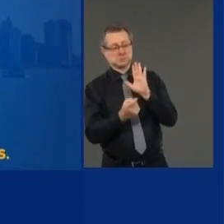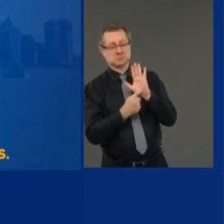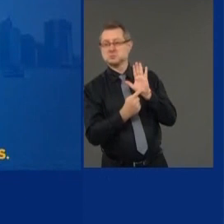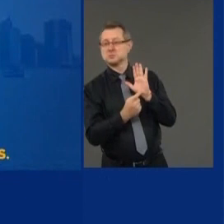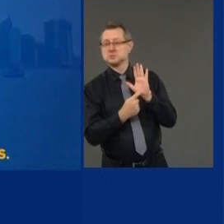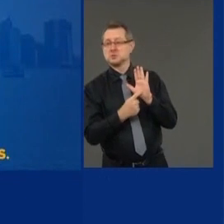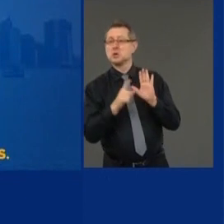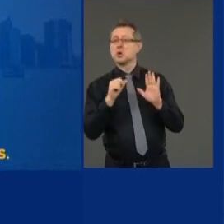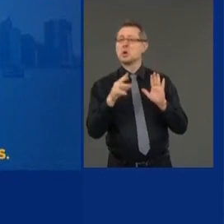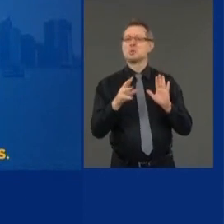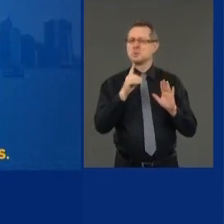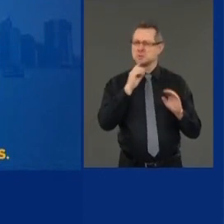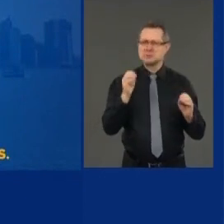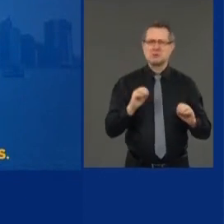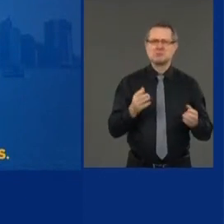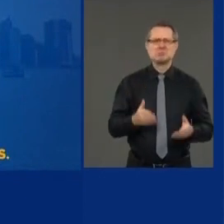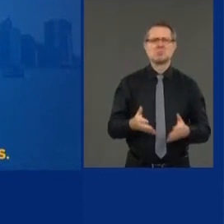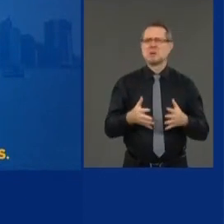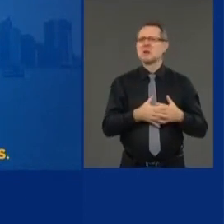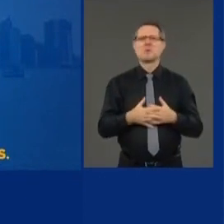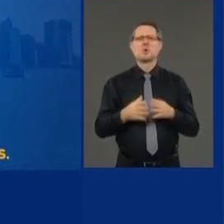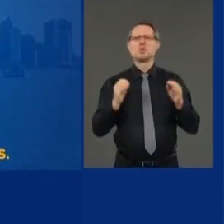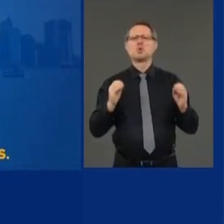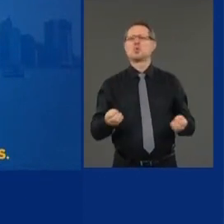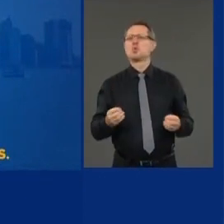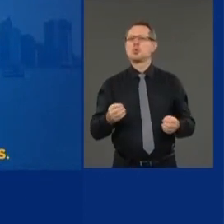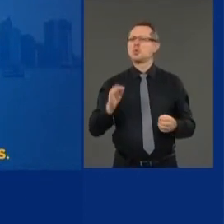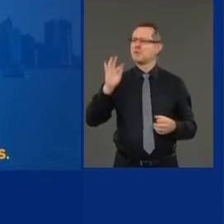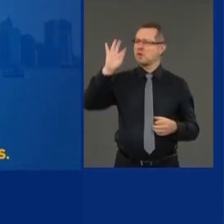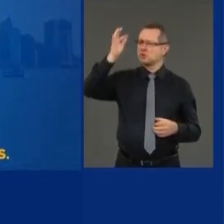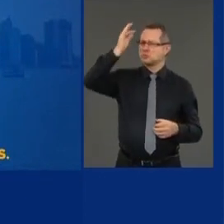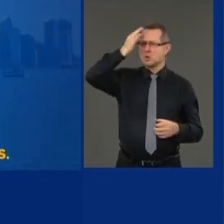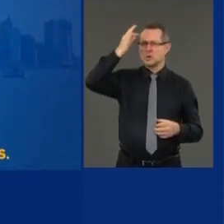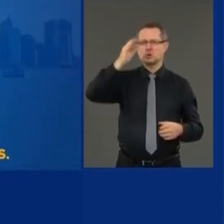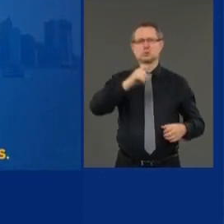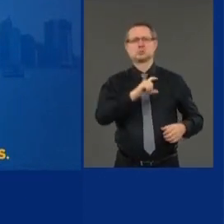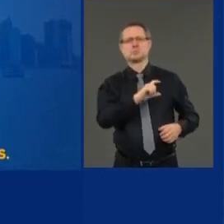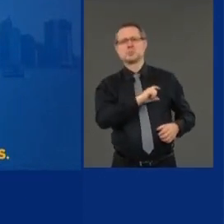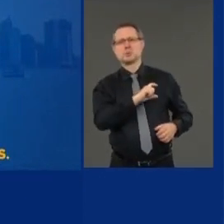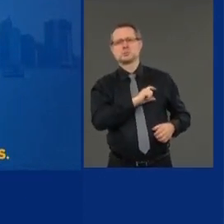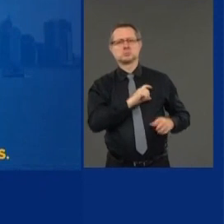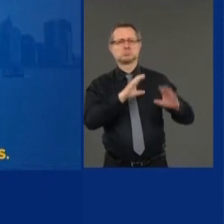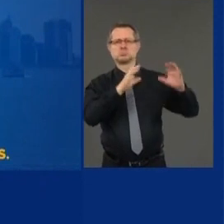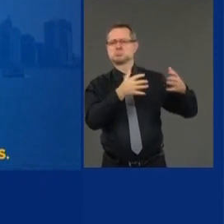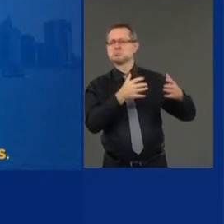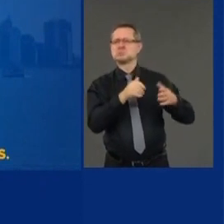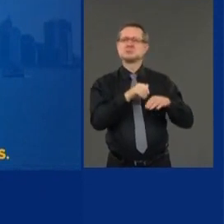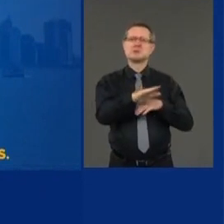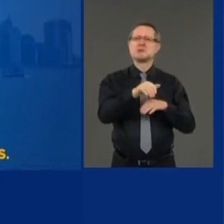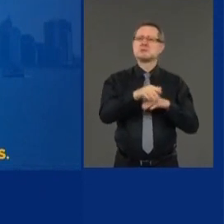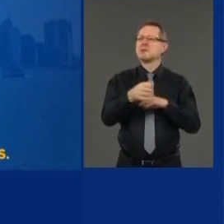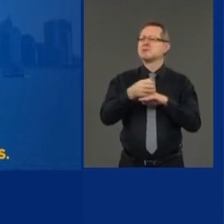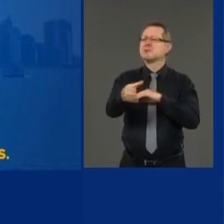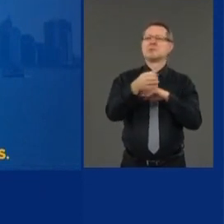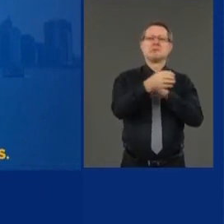SEND AGENTS. CONSTITUTIONAL LAW IS CLEAR ON THIS.